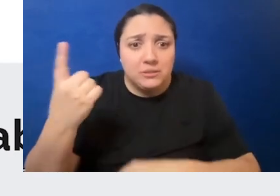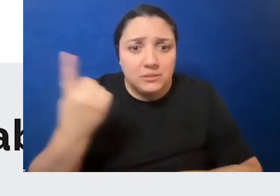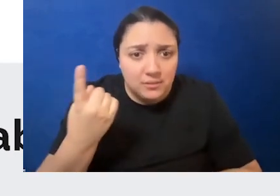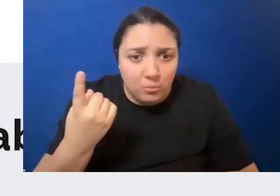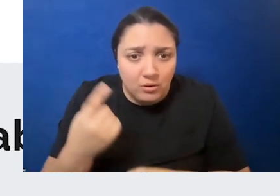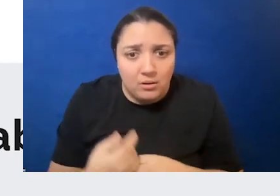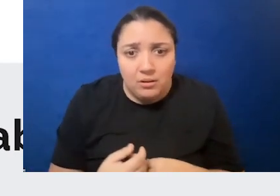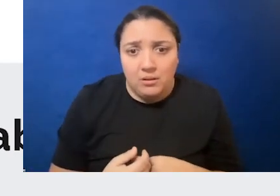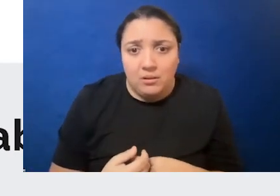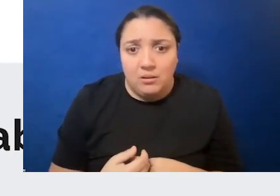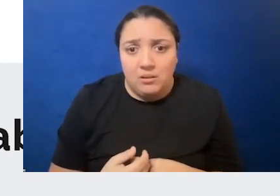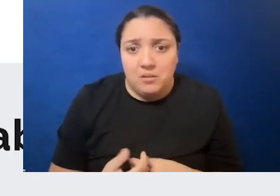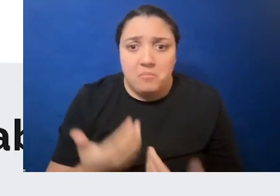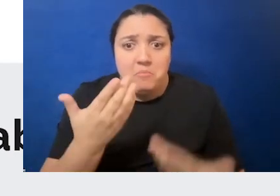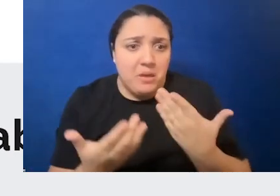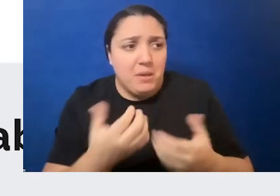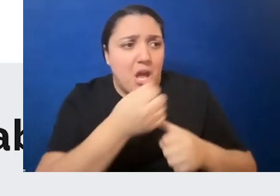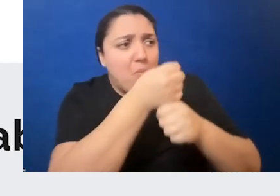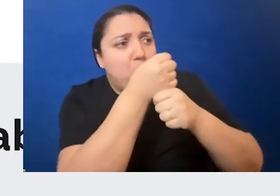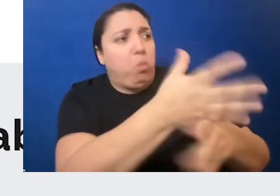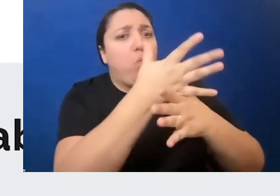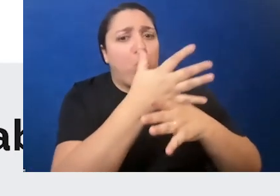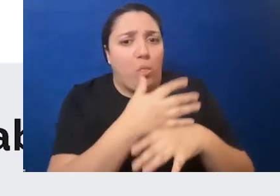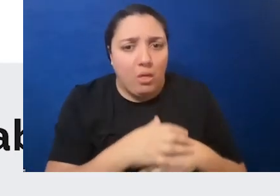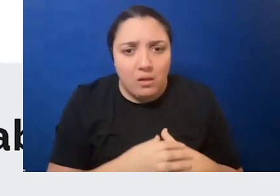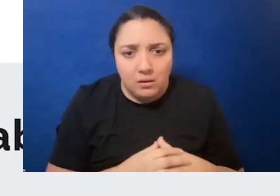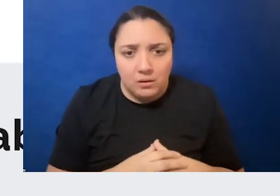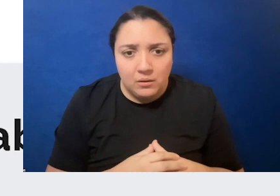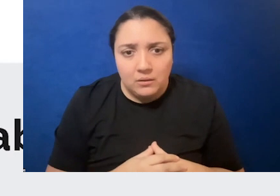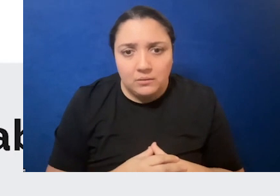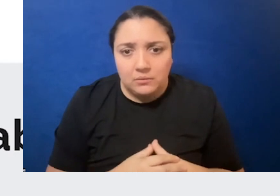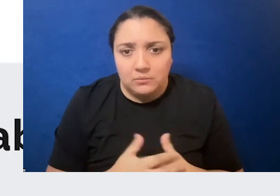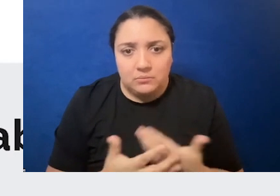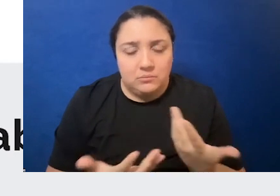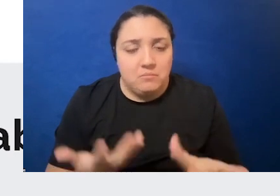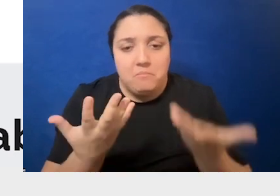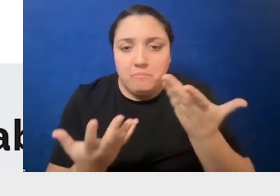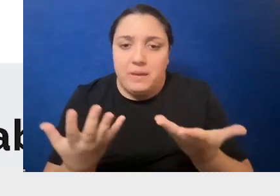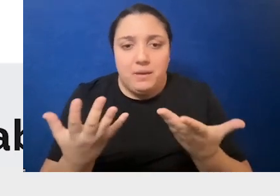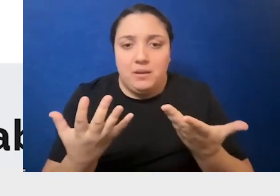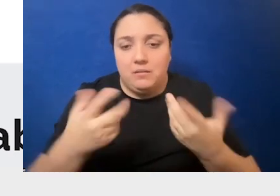THE HALL OR FOR EXPLODING VERBALLY AT A TEACHER.